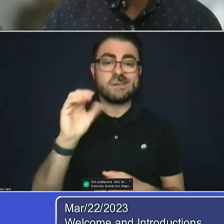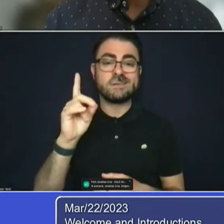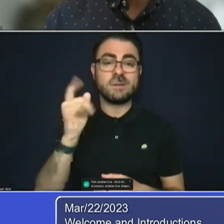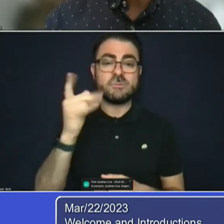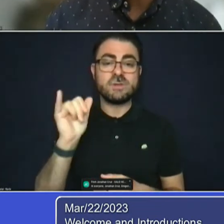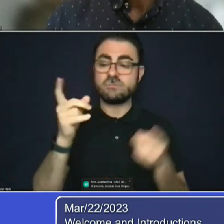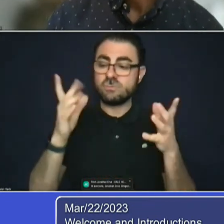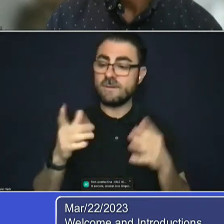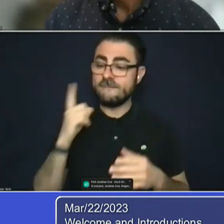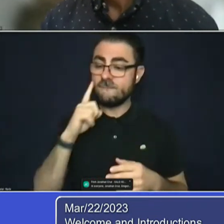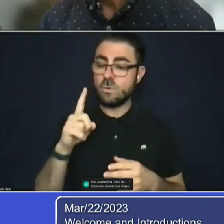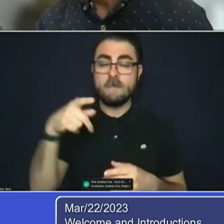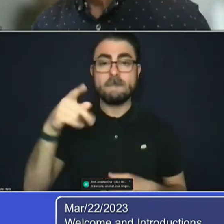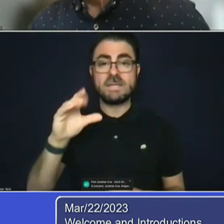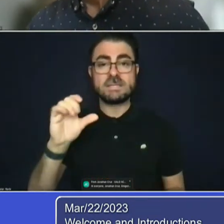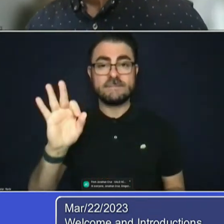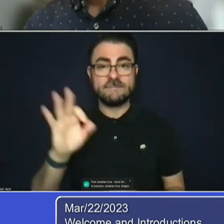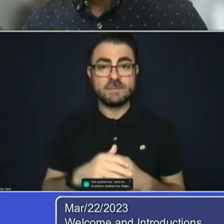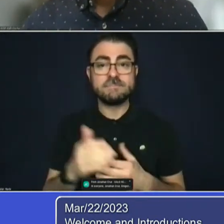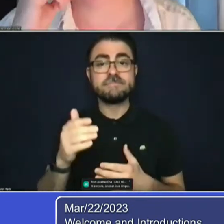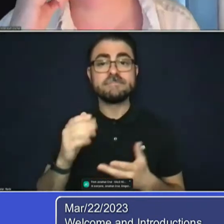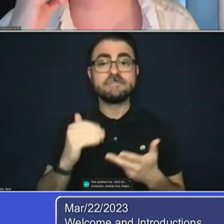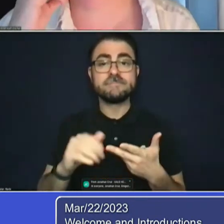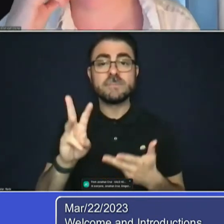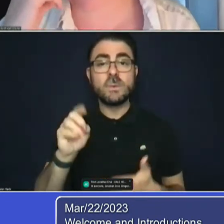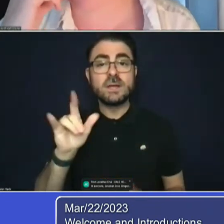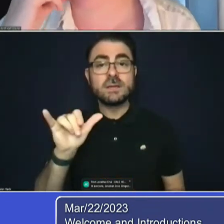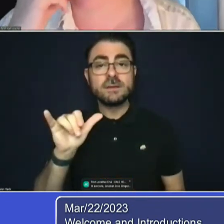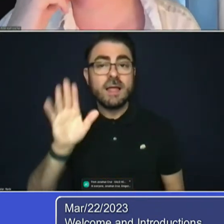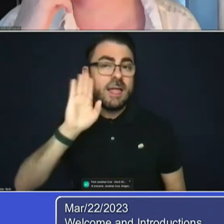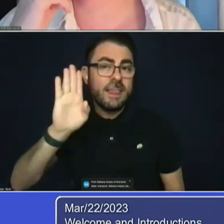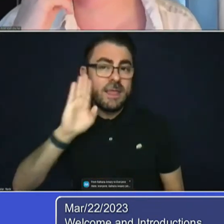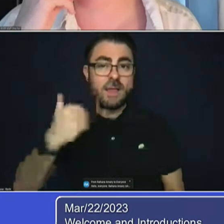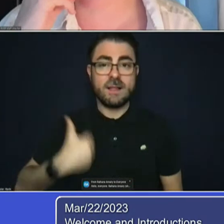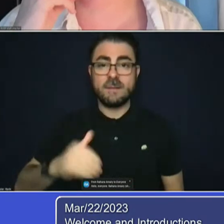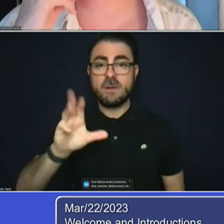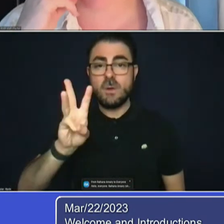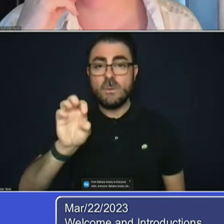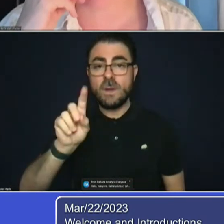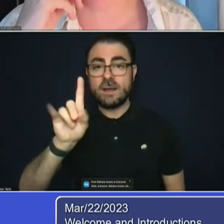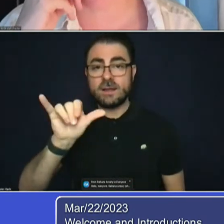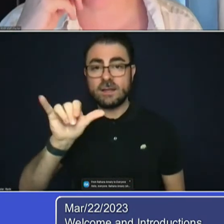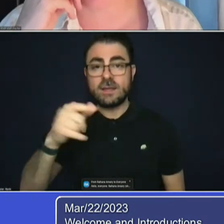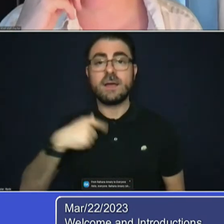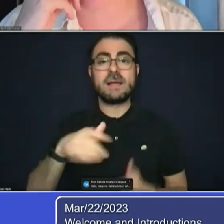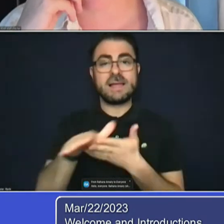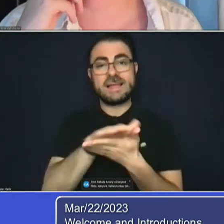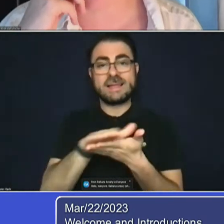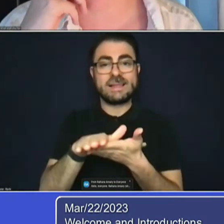NAME IS CADY LISTER, AND I'M THE